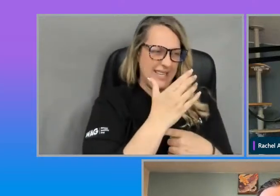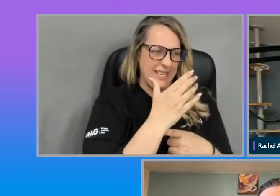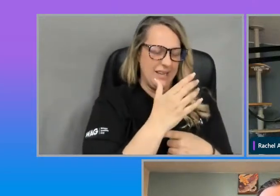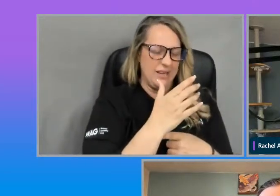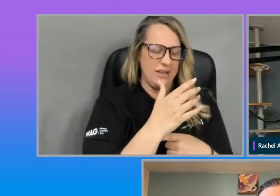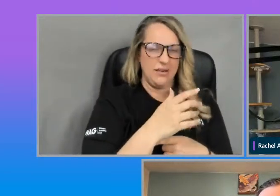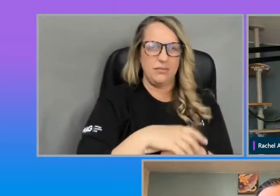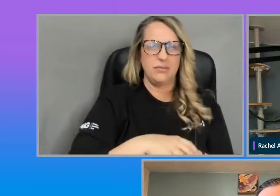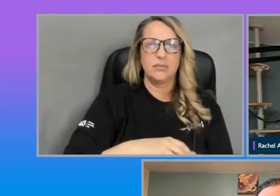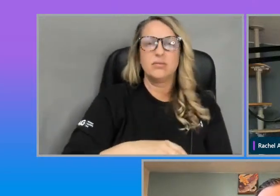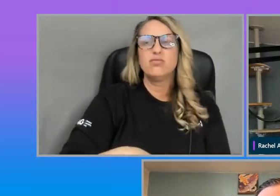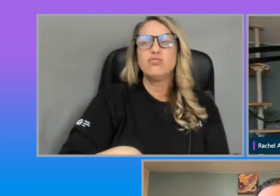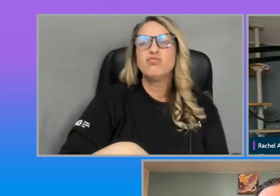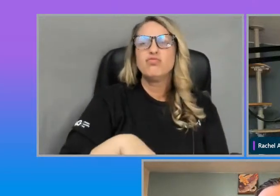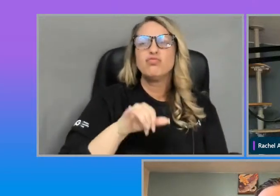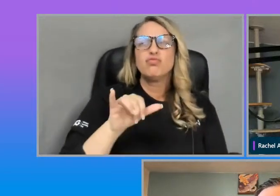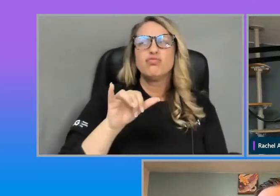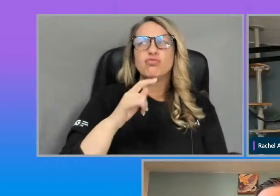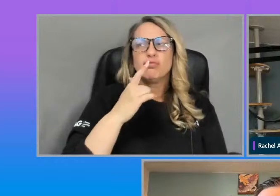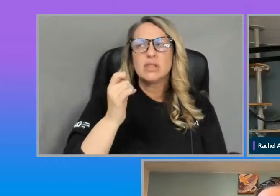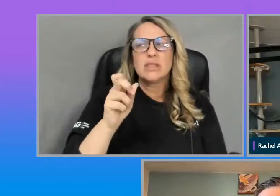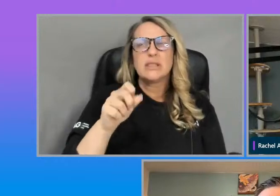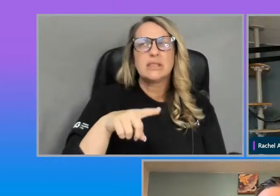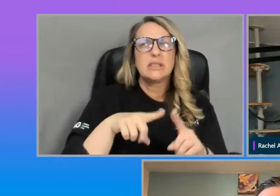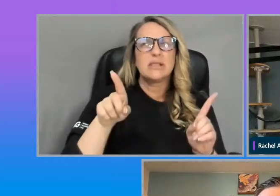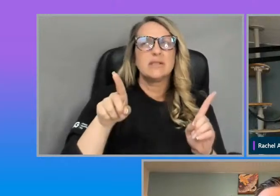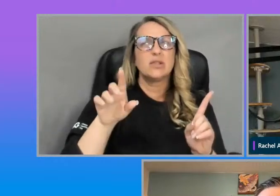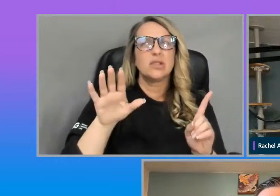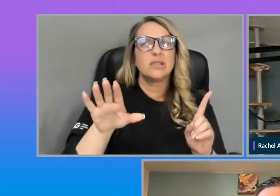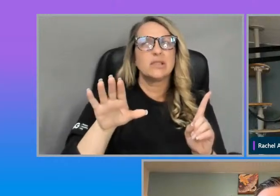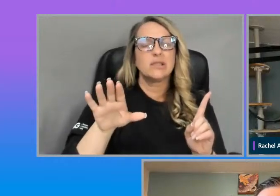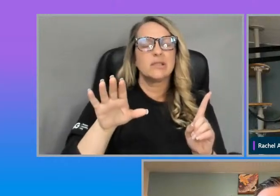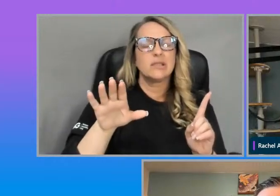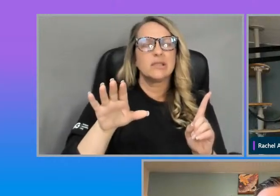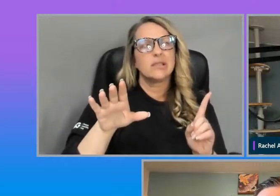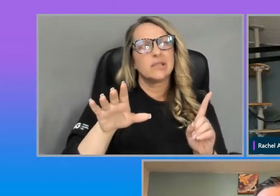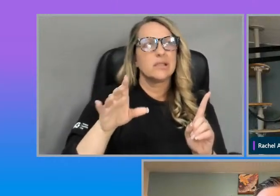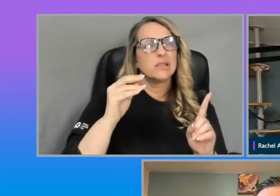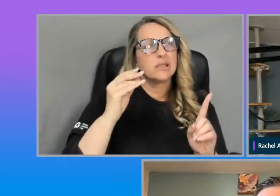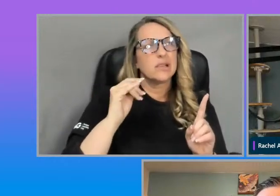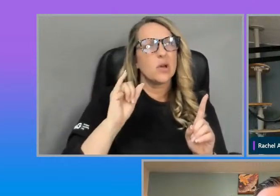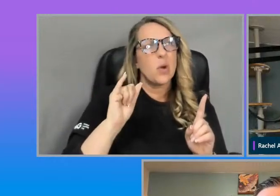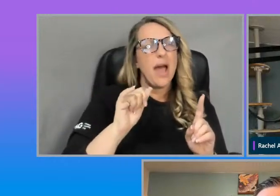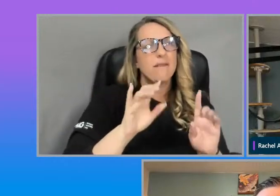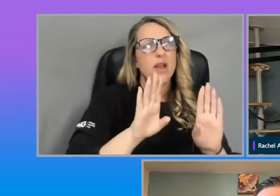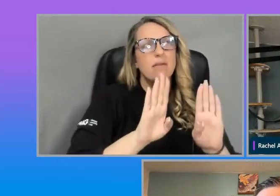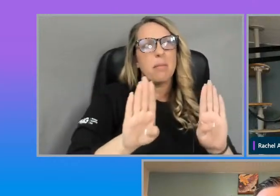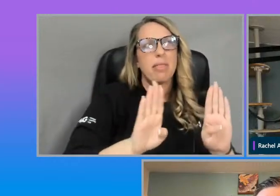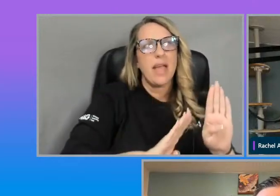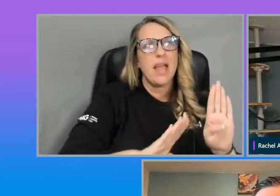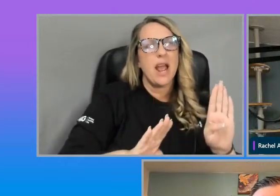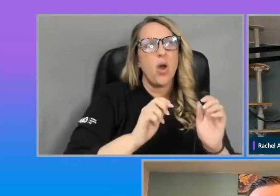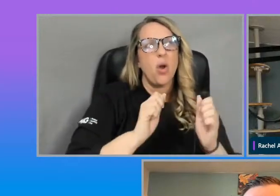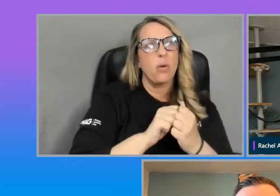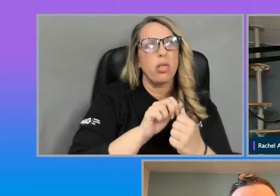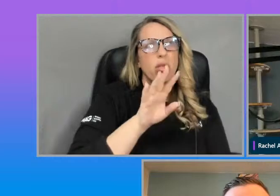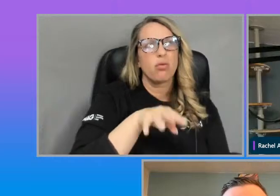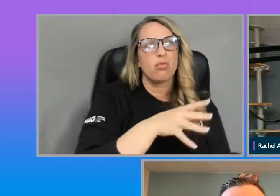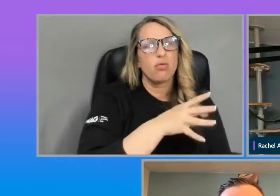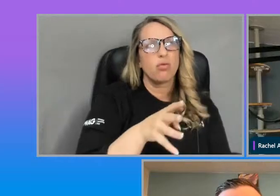That is an interesting because that's a that's a different I mean, you'd have to